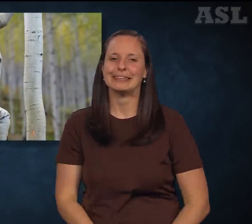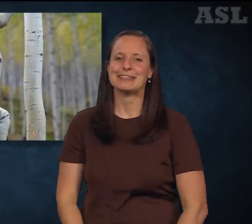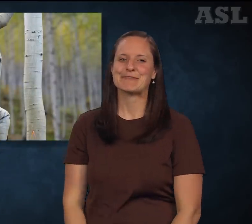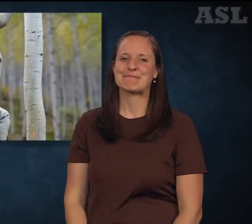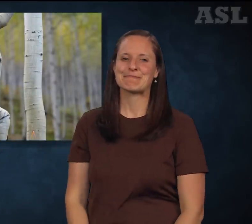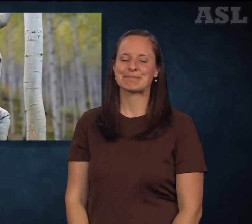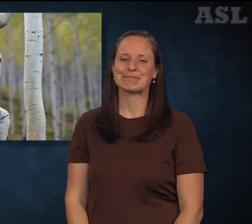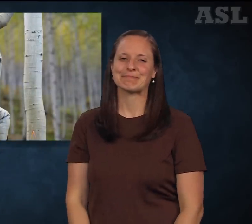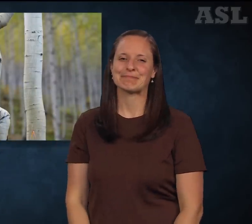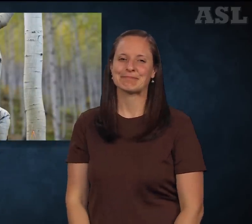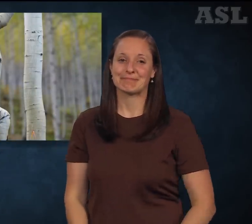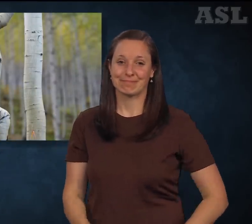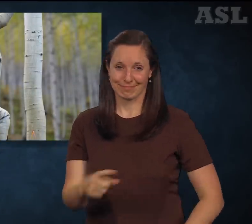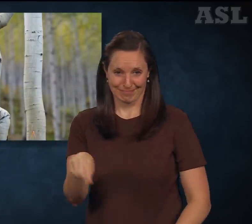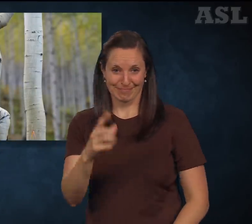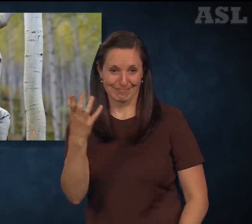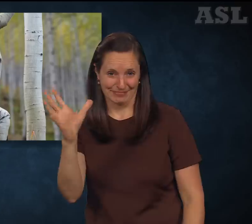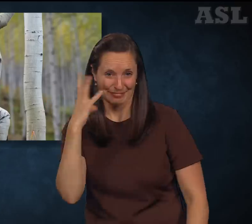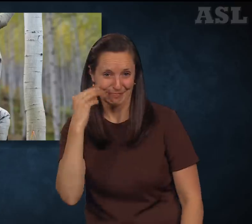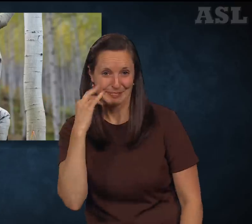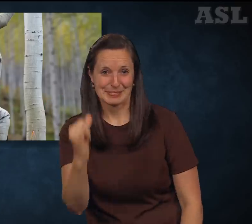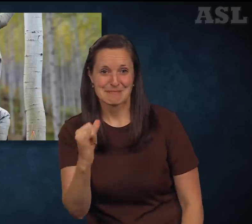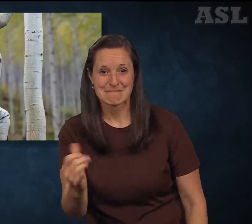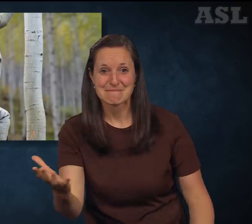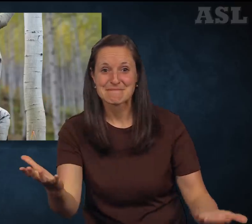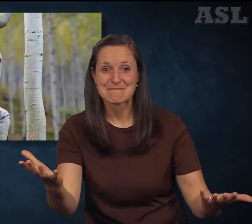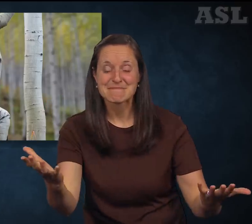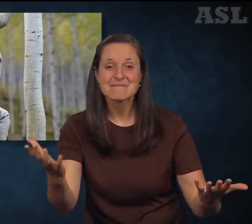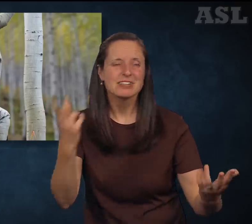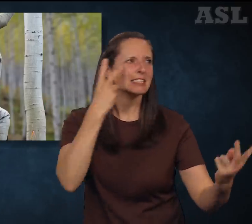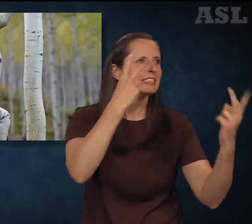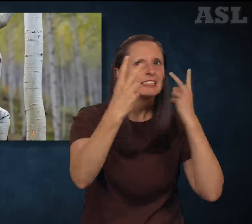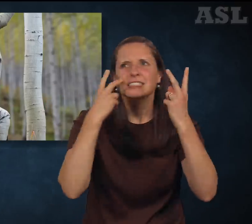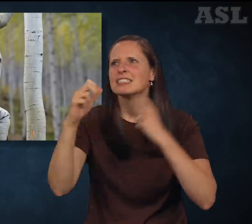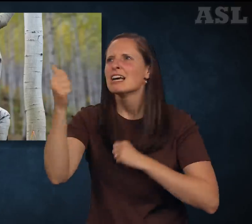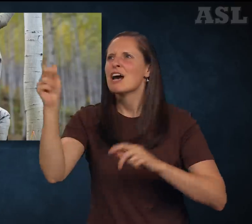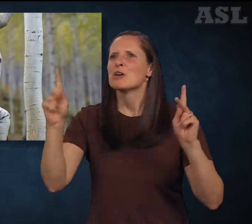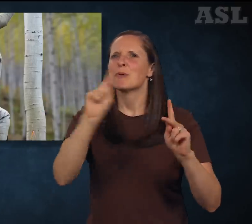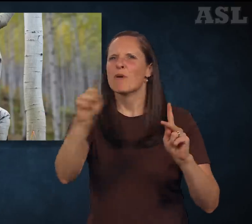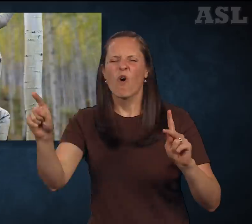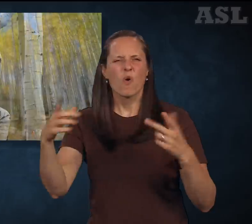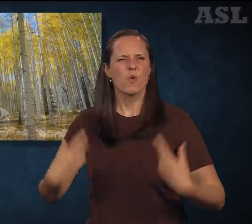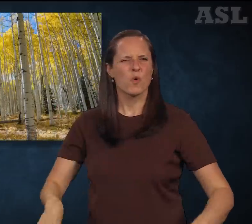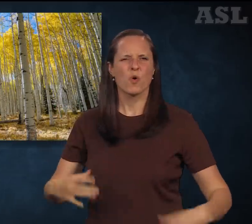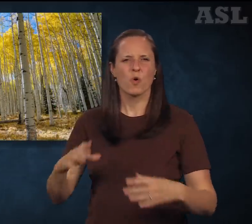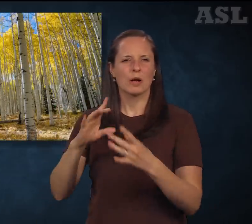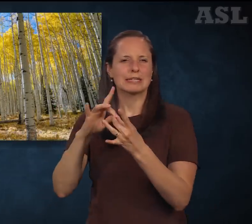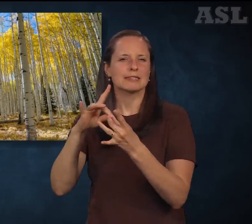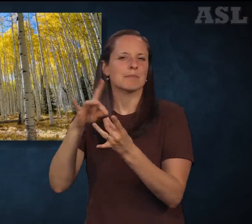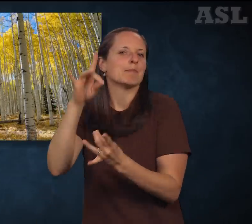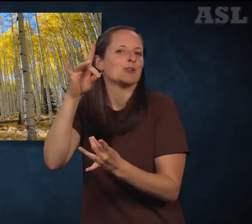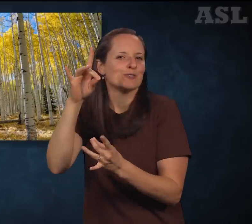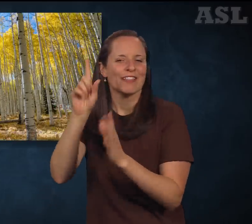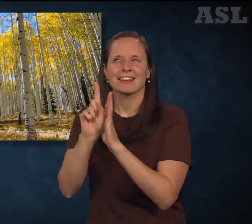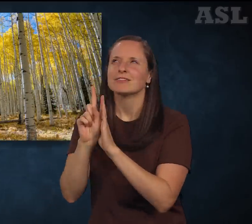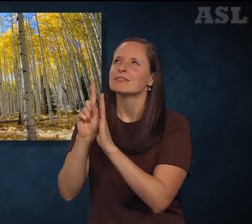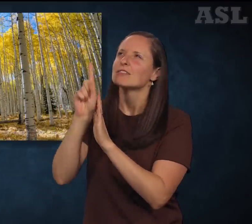DO YOU KNOW THAT FEELING?